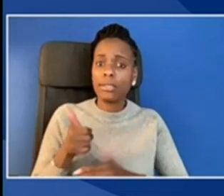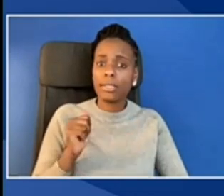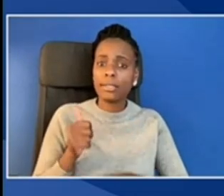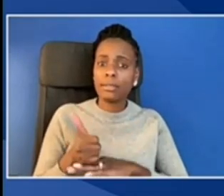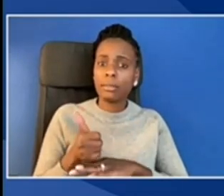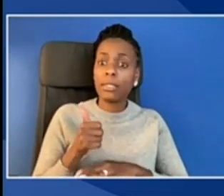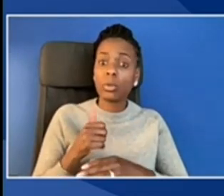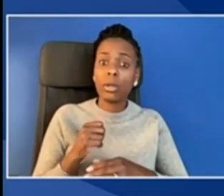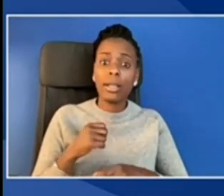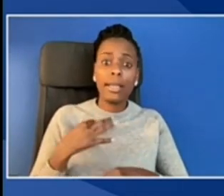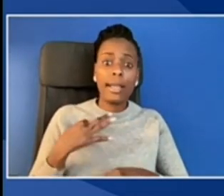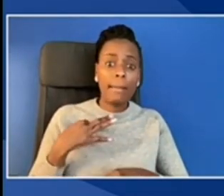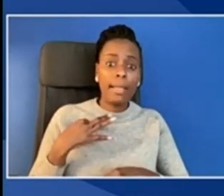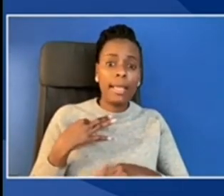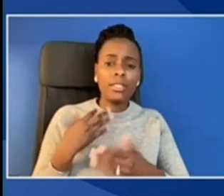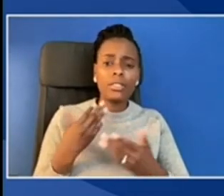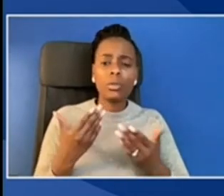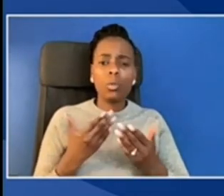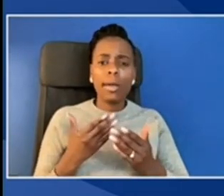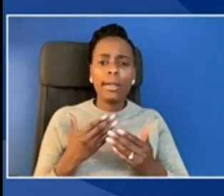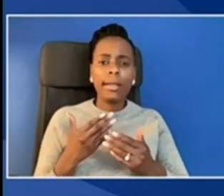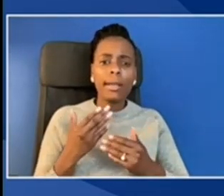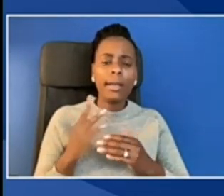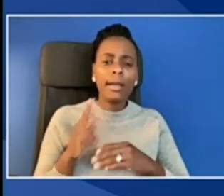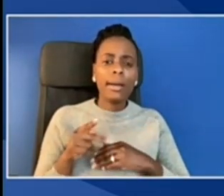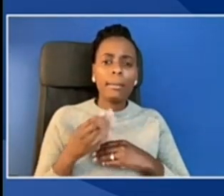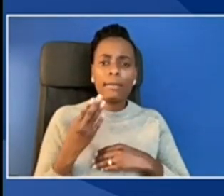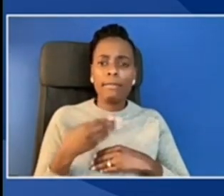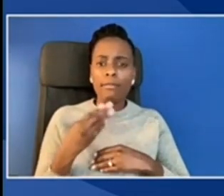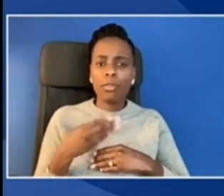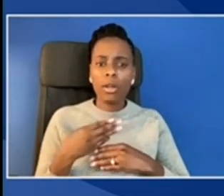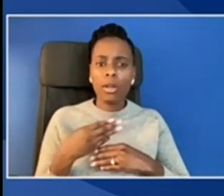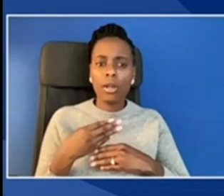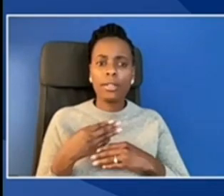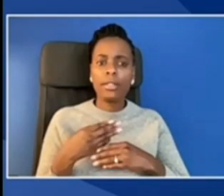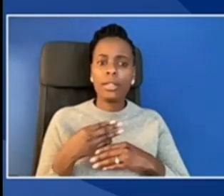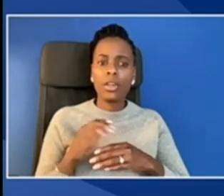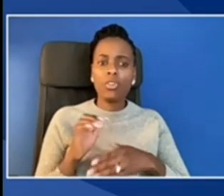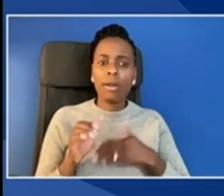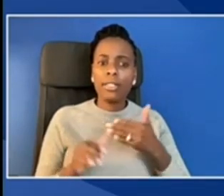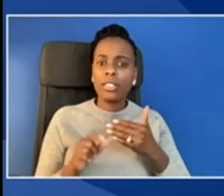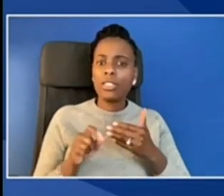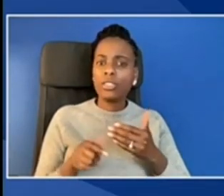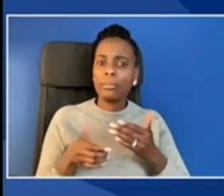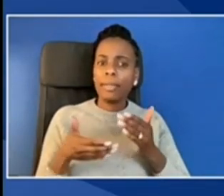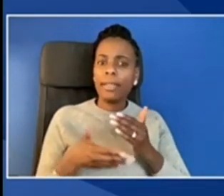what upfront criteria should be put in place before a borrower could apply, given